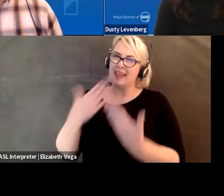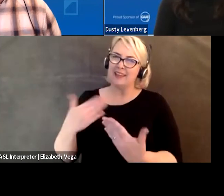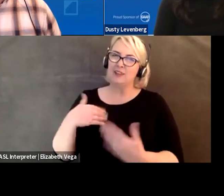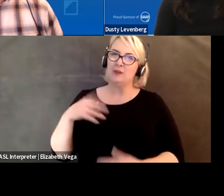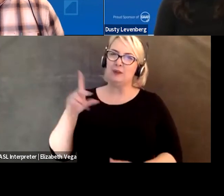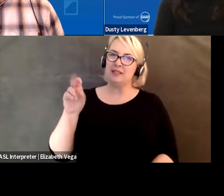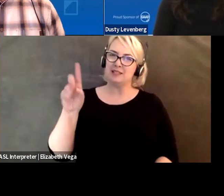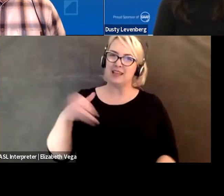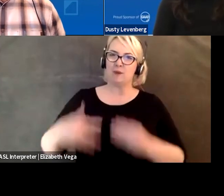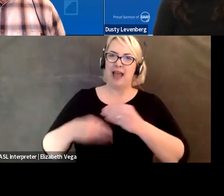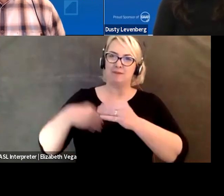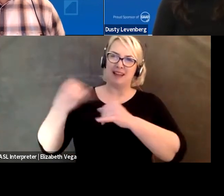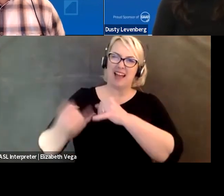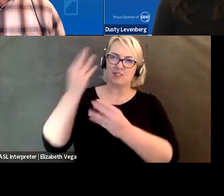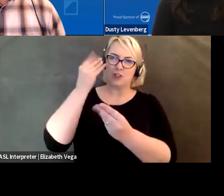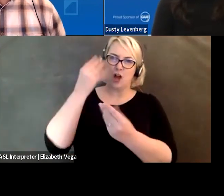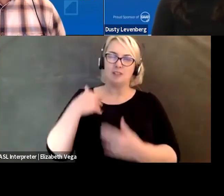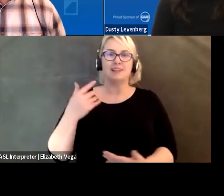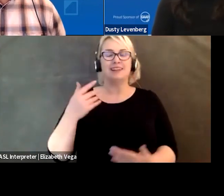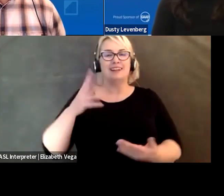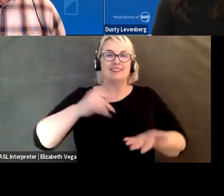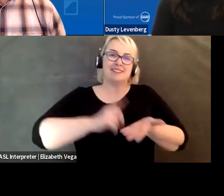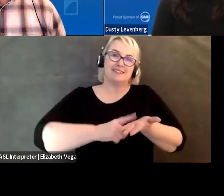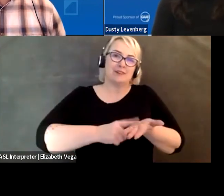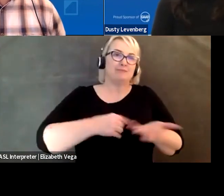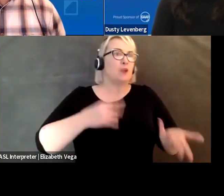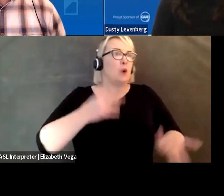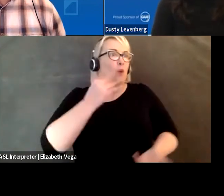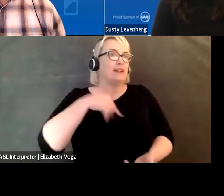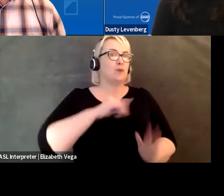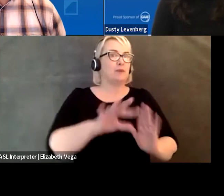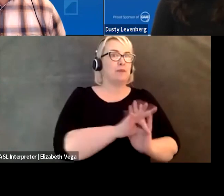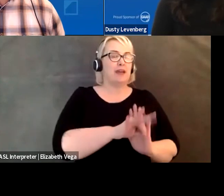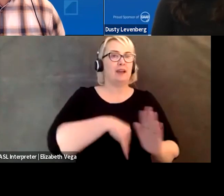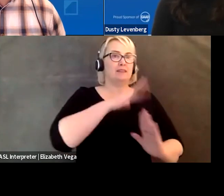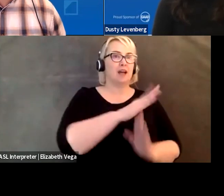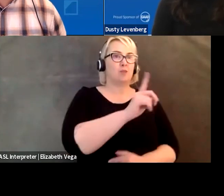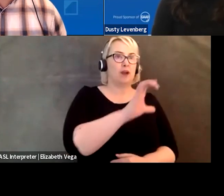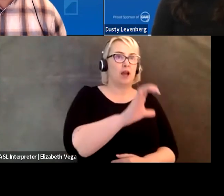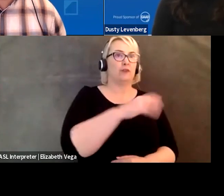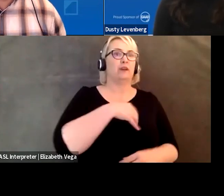Why did we pick the top 100 and then on the mobile side the top 20 apps from each platform?